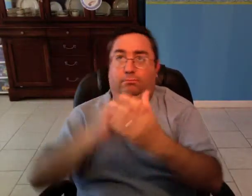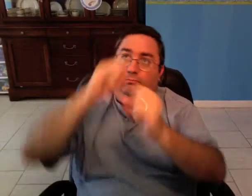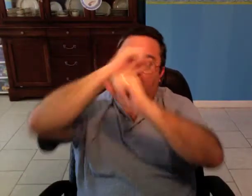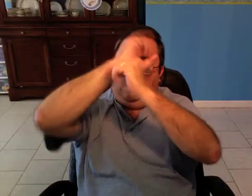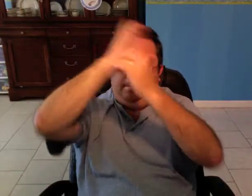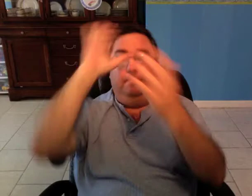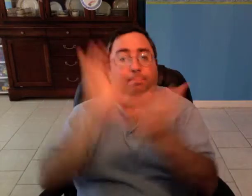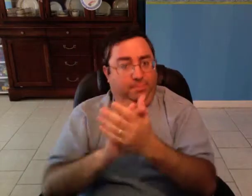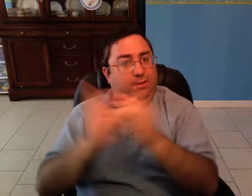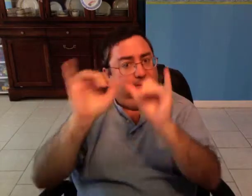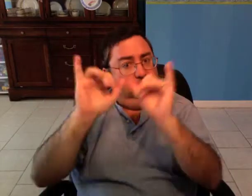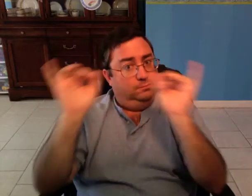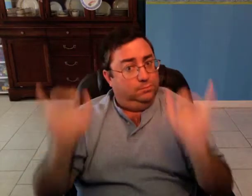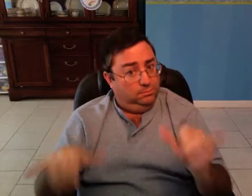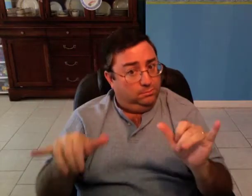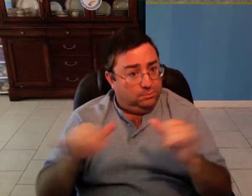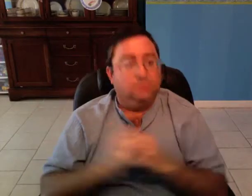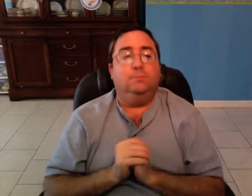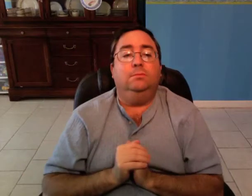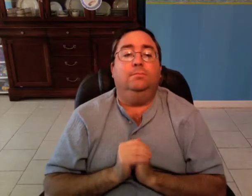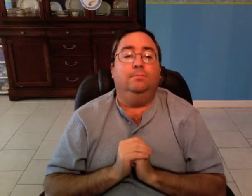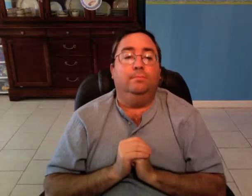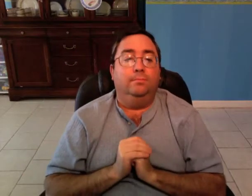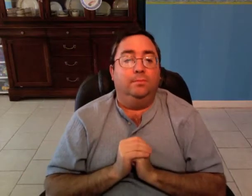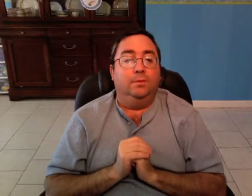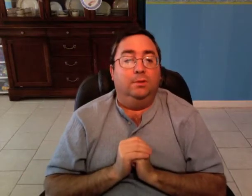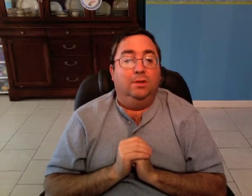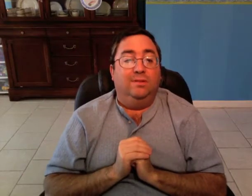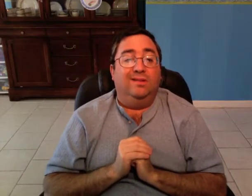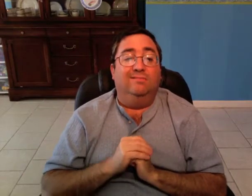Culture can also be viewed as a belief system.